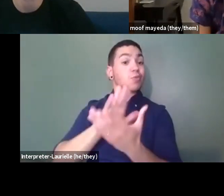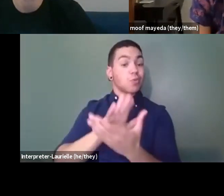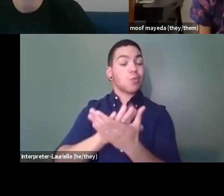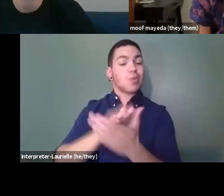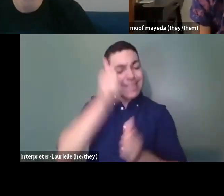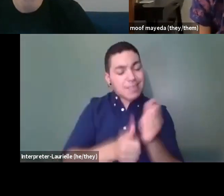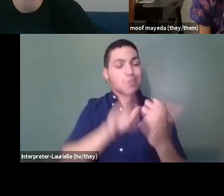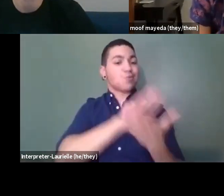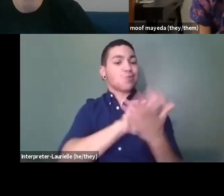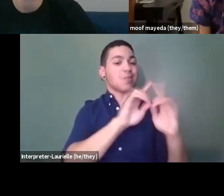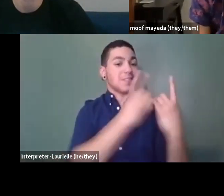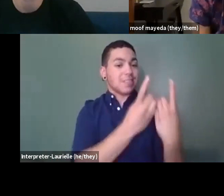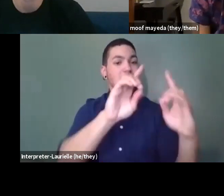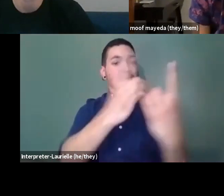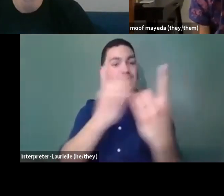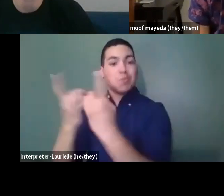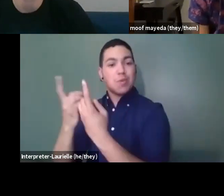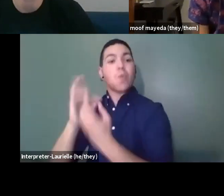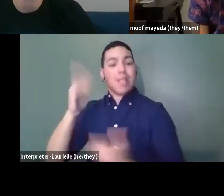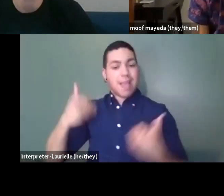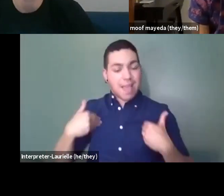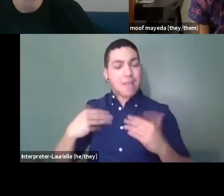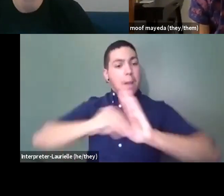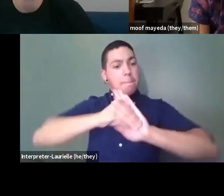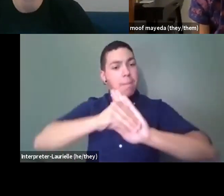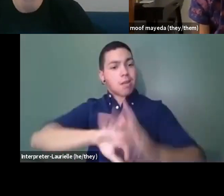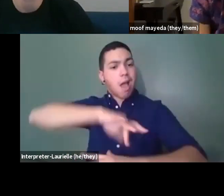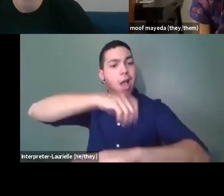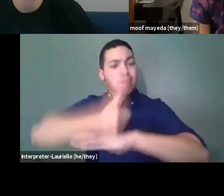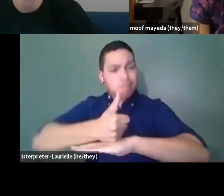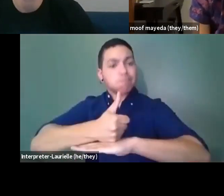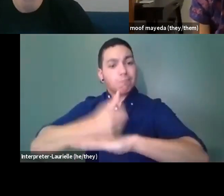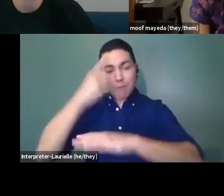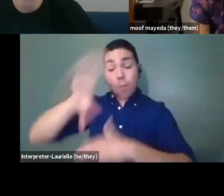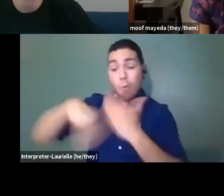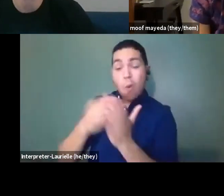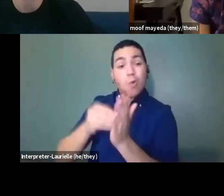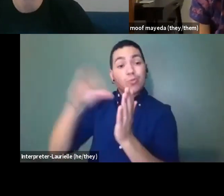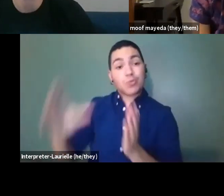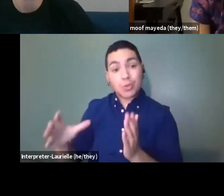resources, in fall 2020 to roll out in all school districts. Great.